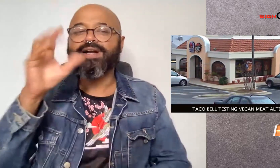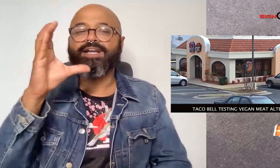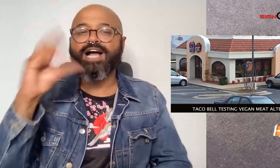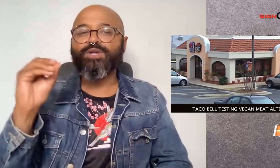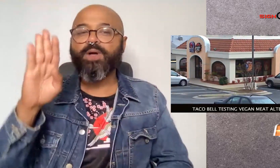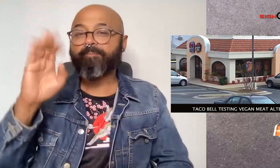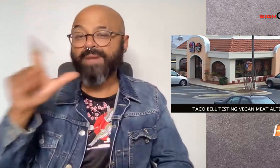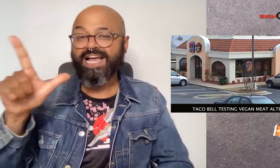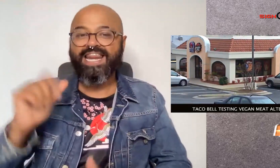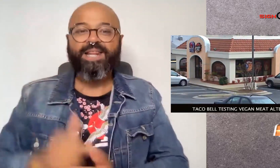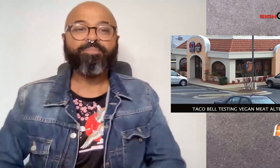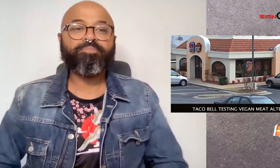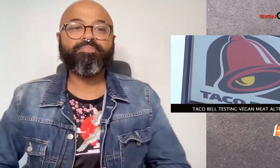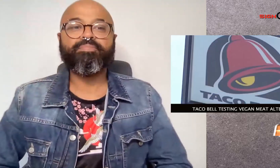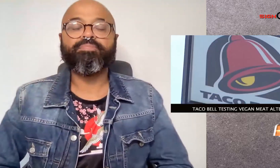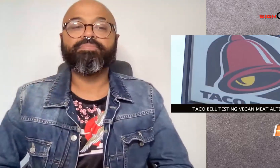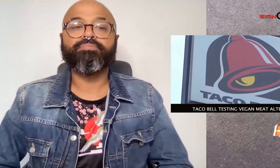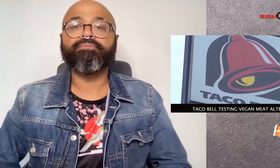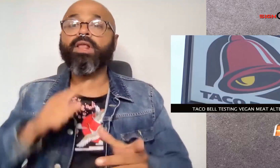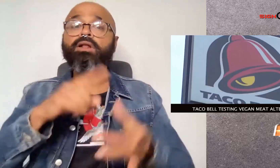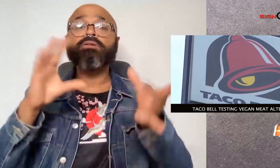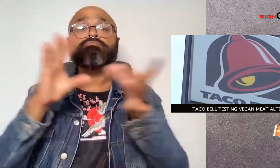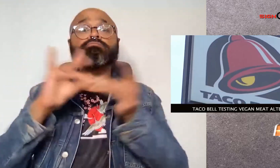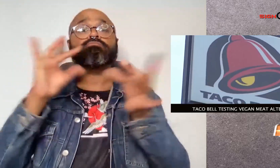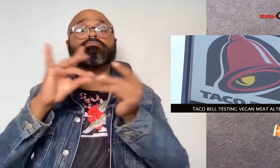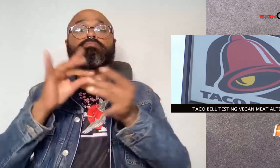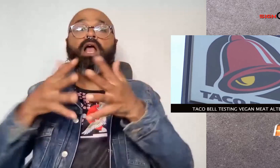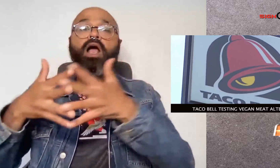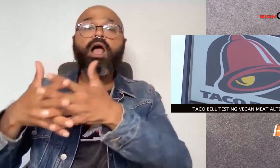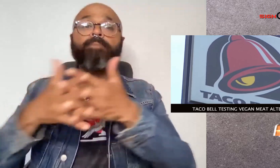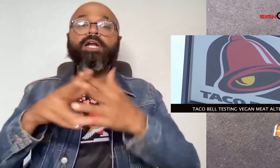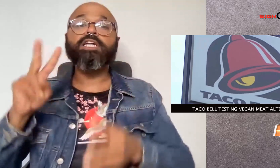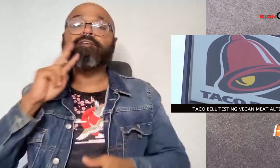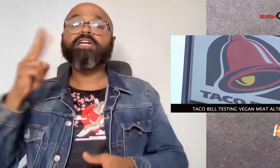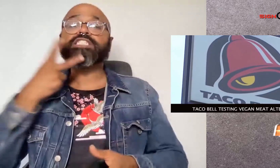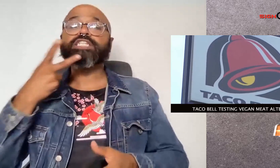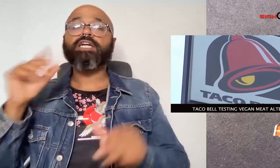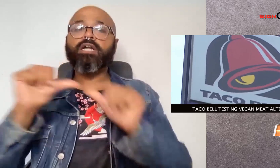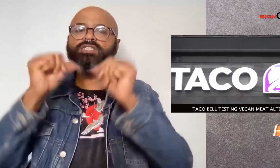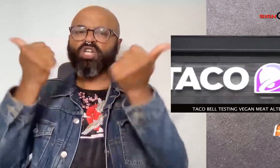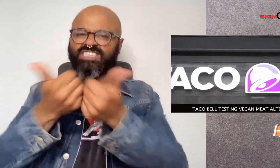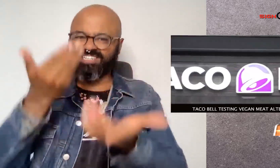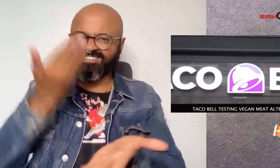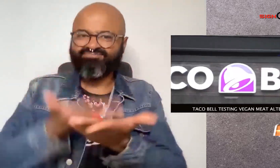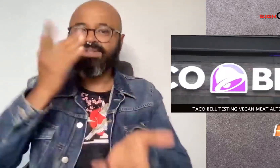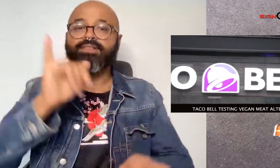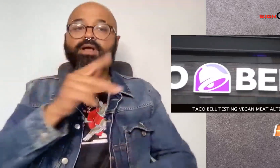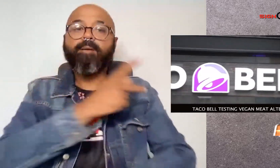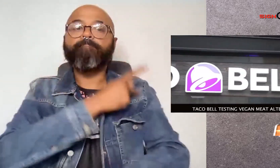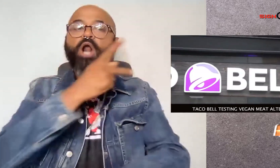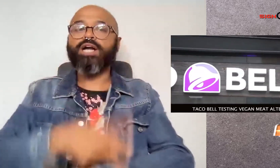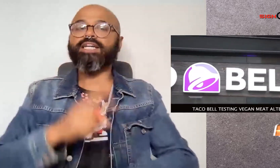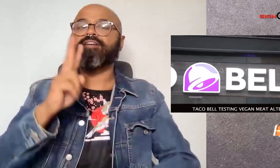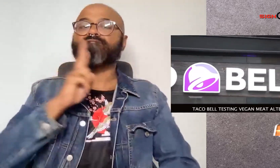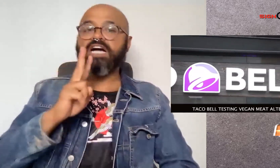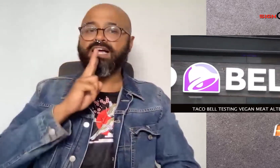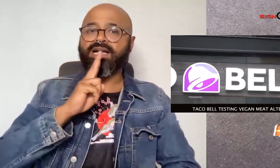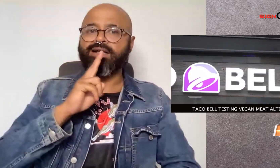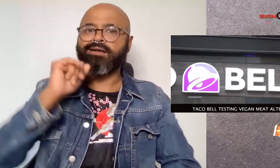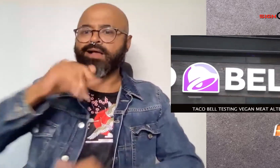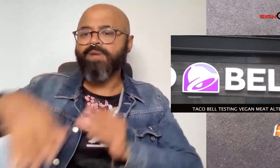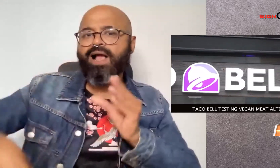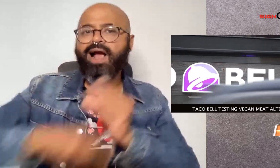classic Taco Bell flavors it says the American vegetarian association has certified the protein